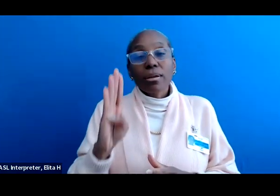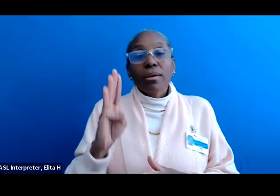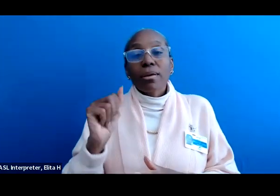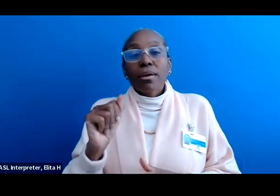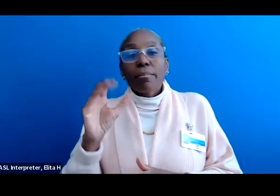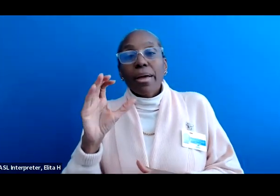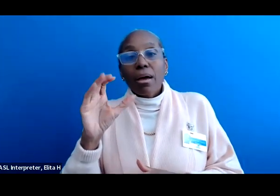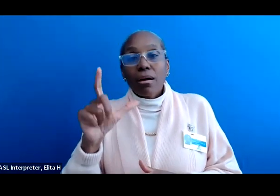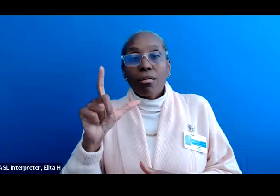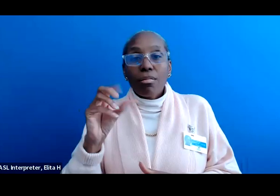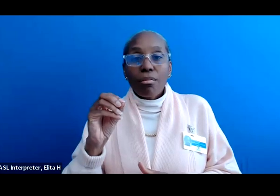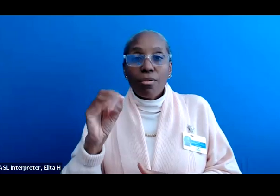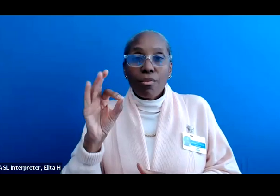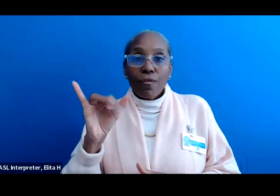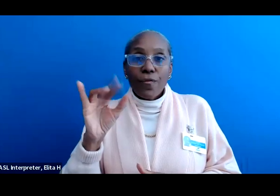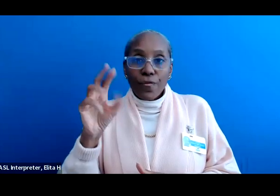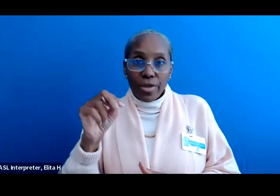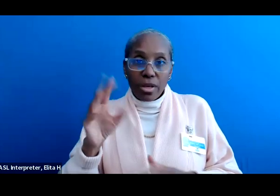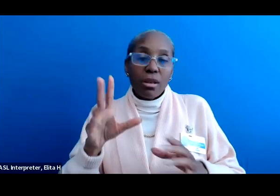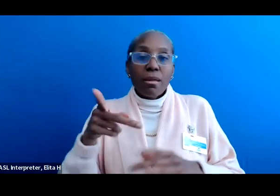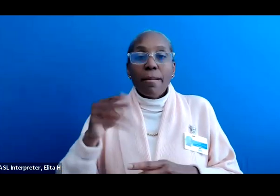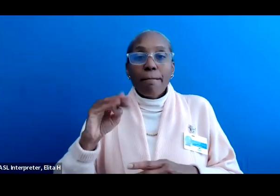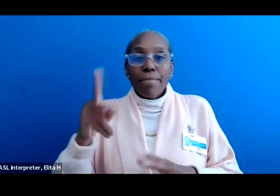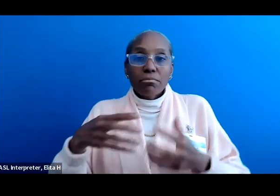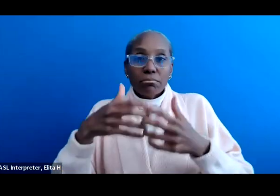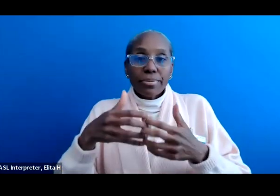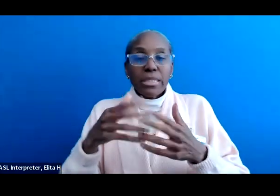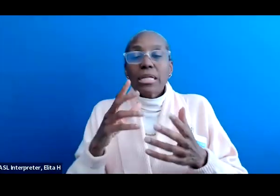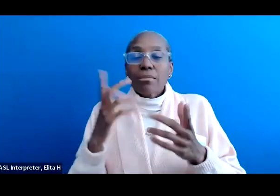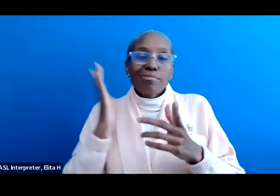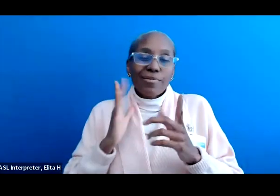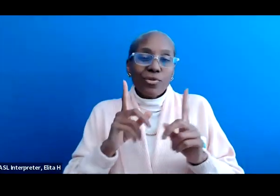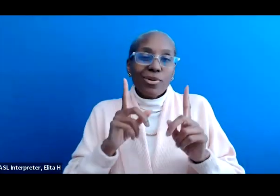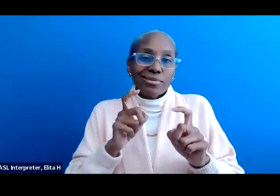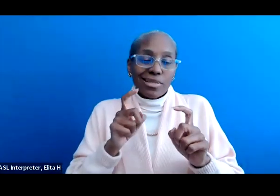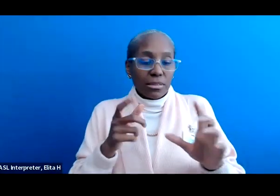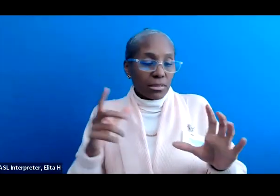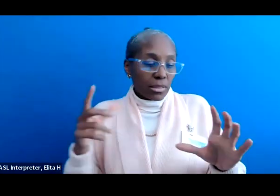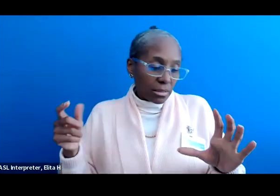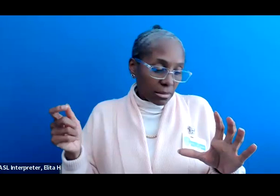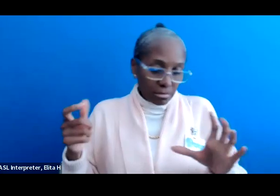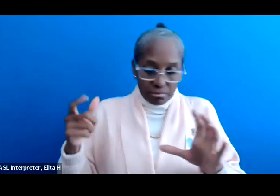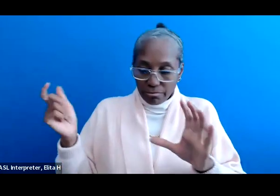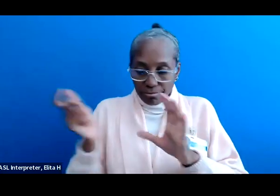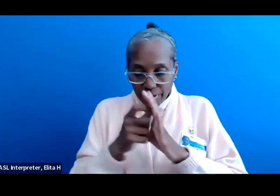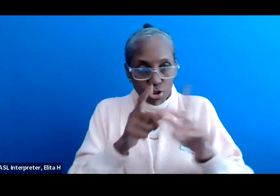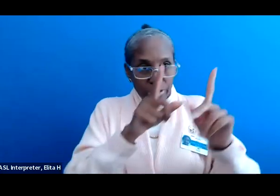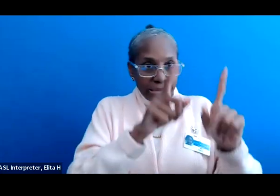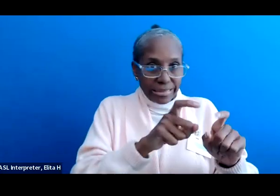you used to have to go through a test and they would just put a needle in, like a lumbar puncture, test the baclofen and see if it would work.